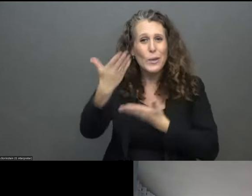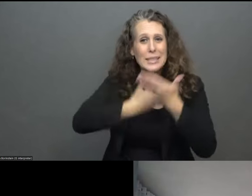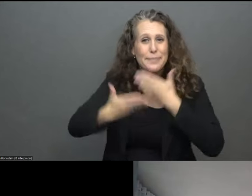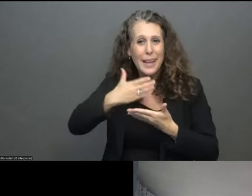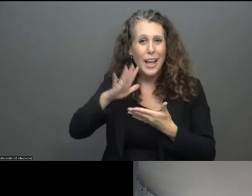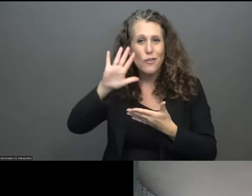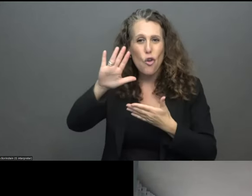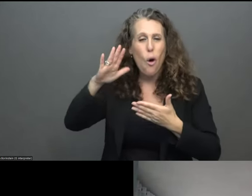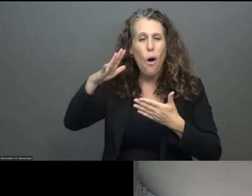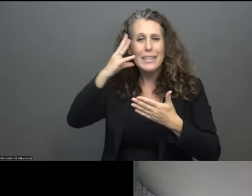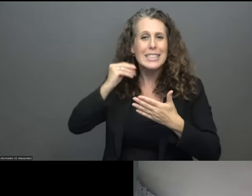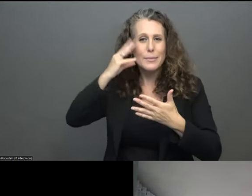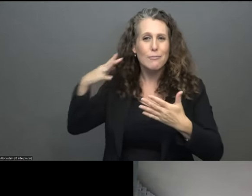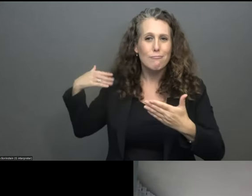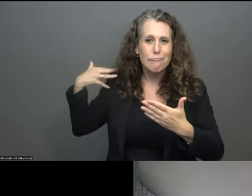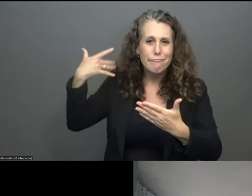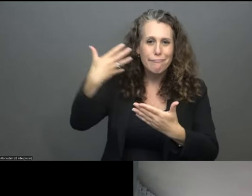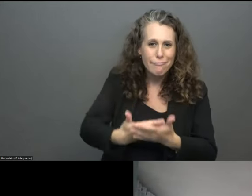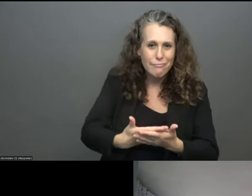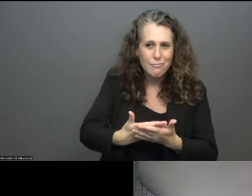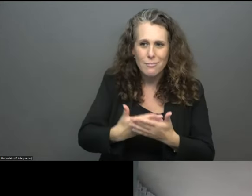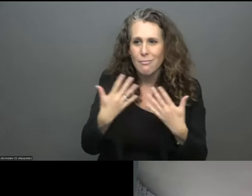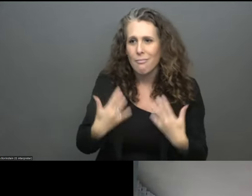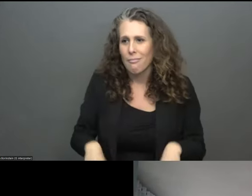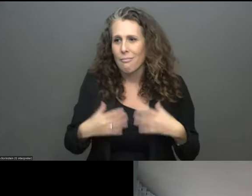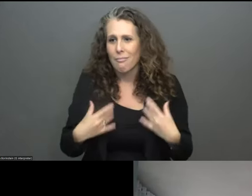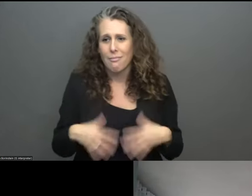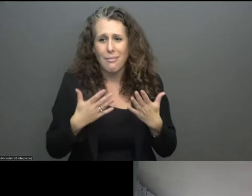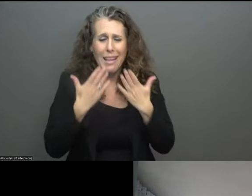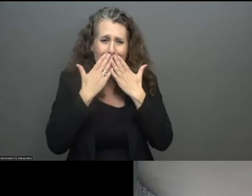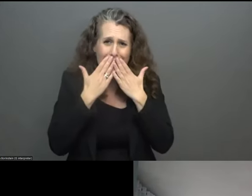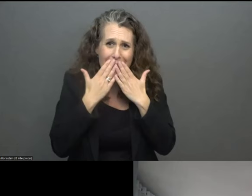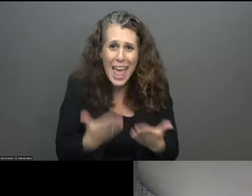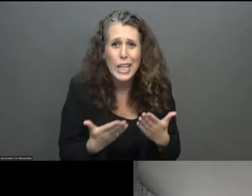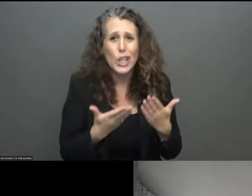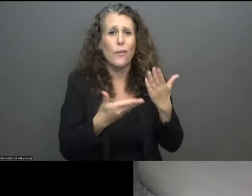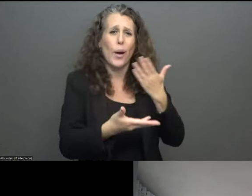14:14:19 We really do appreciate the time that you took to explain this, your journey.